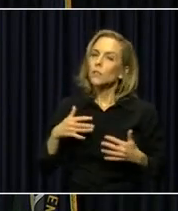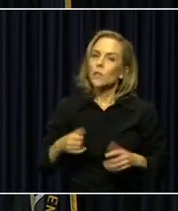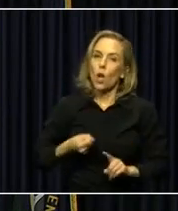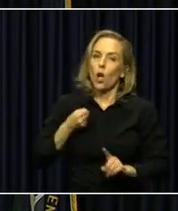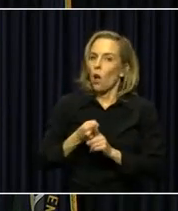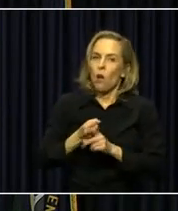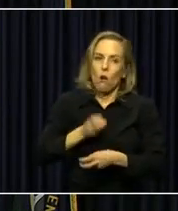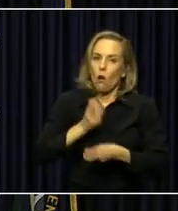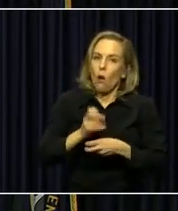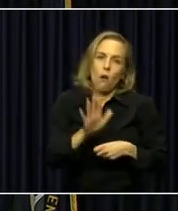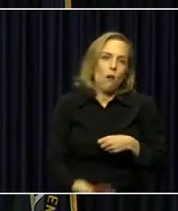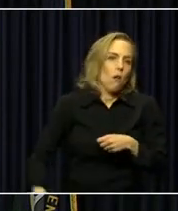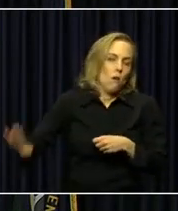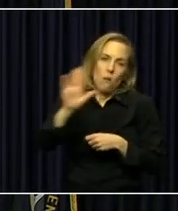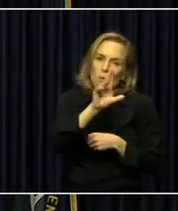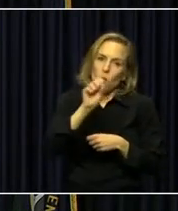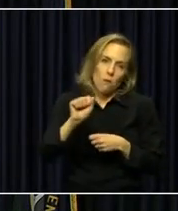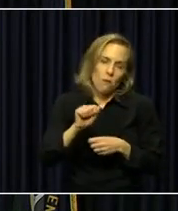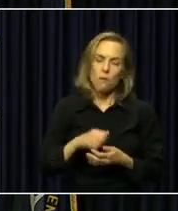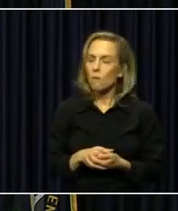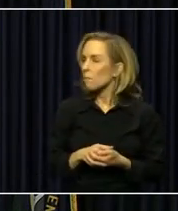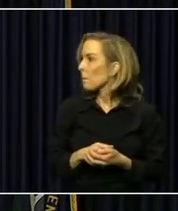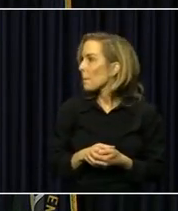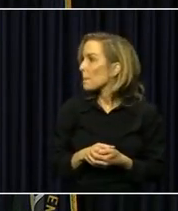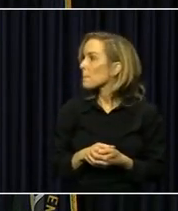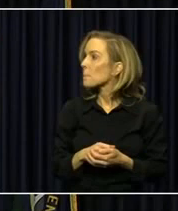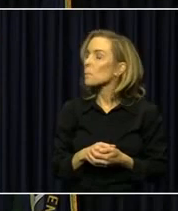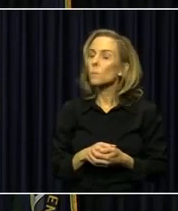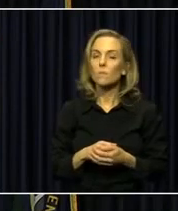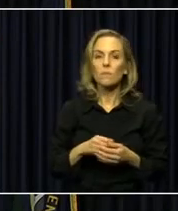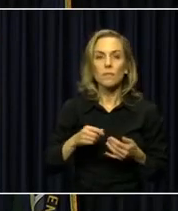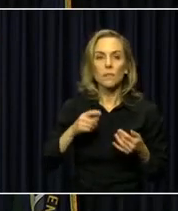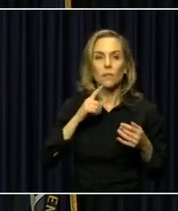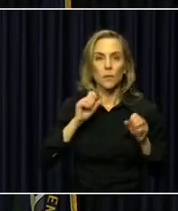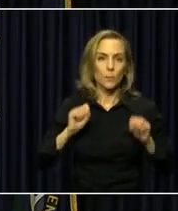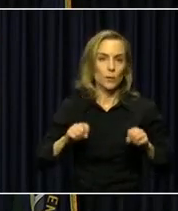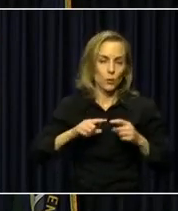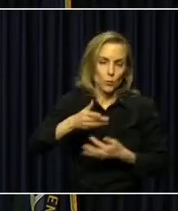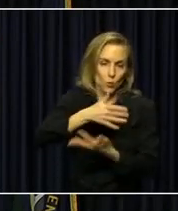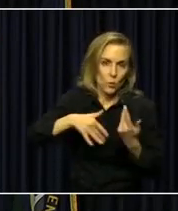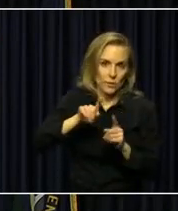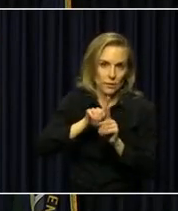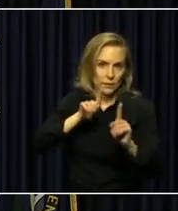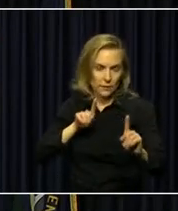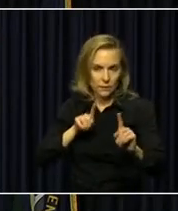EVERYTHING WE CAN TO GET TO A NEW NORMAL, BUT TO DO IT SAFELY,